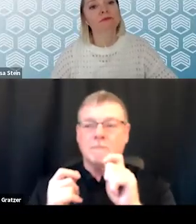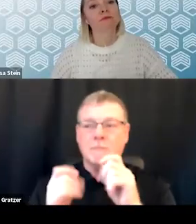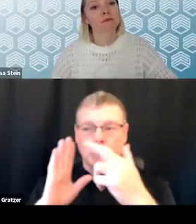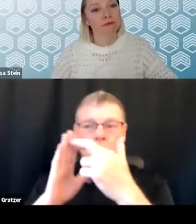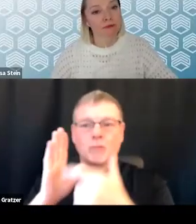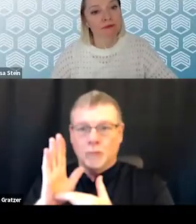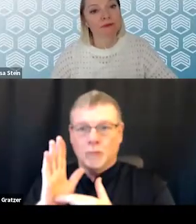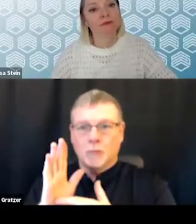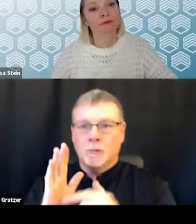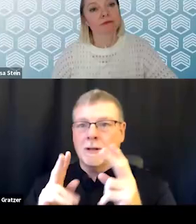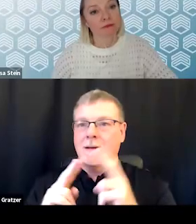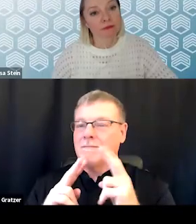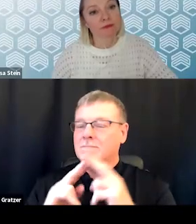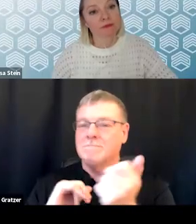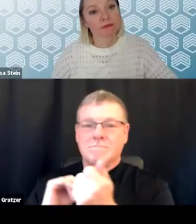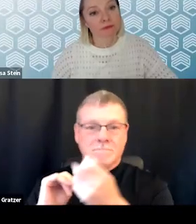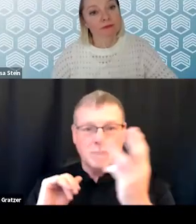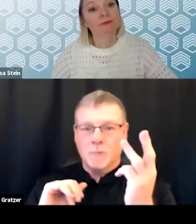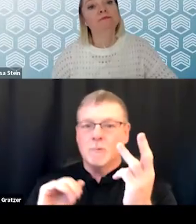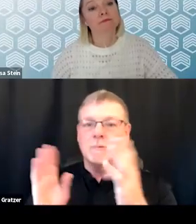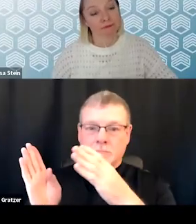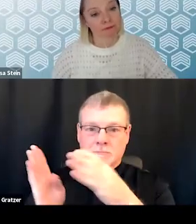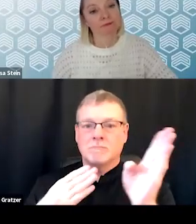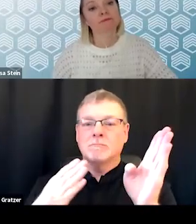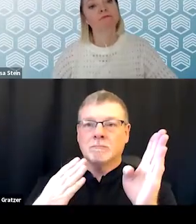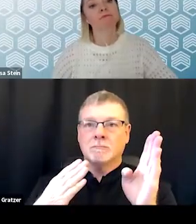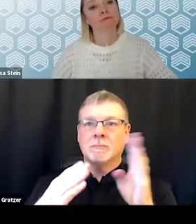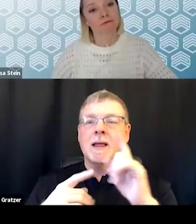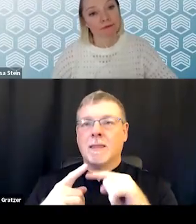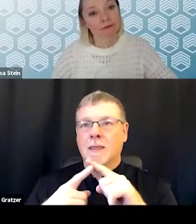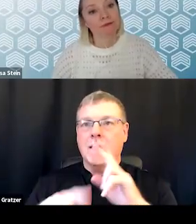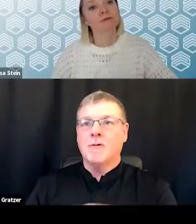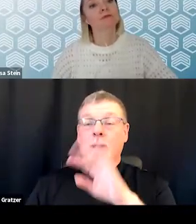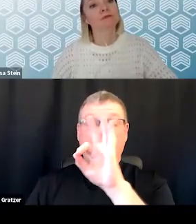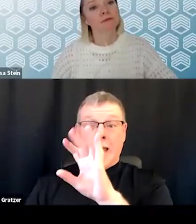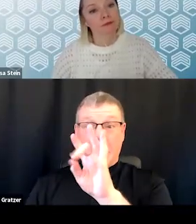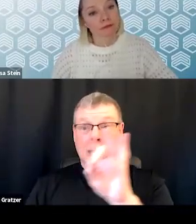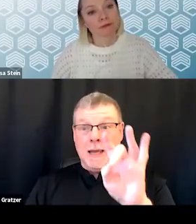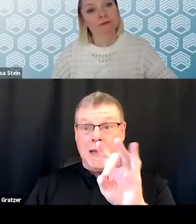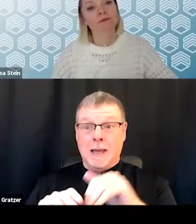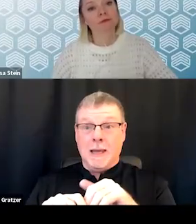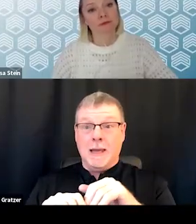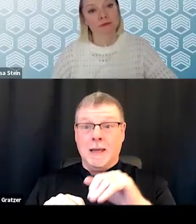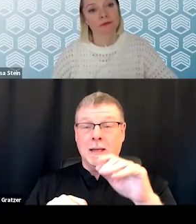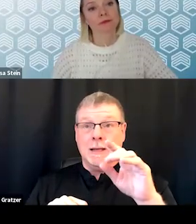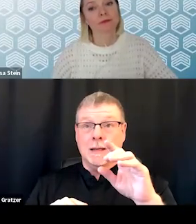and there's very few calls that are usually transferred, and then of course, 988 in Denver or in Colorado,